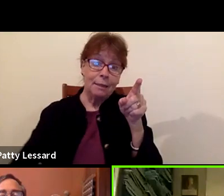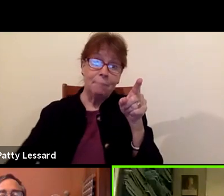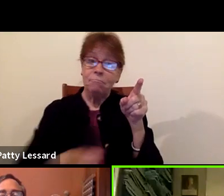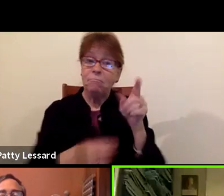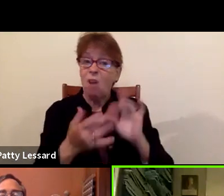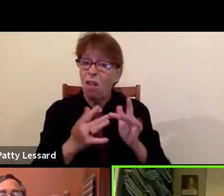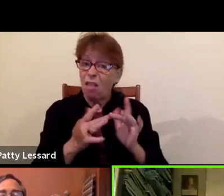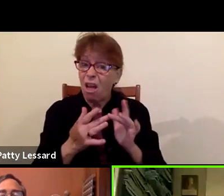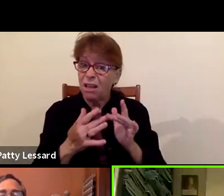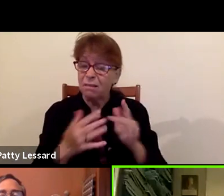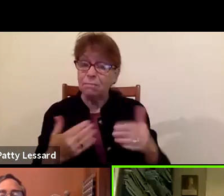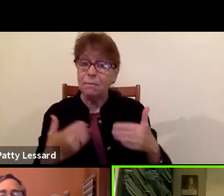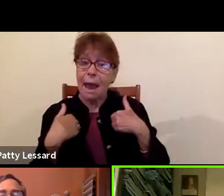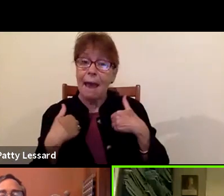people that help build the experience of BayCHI.